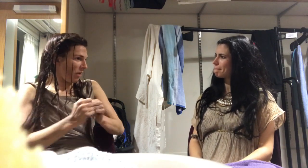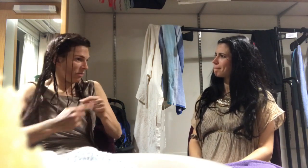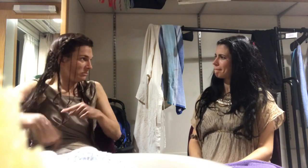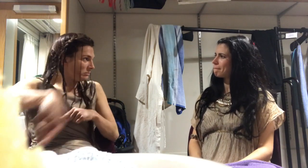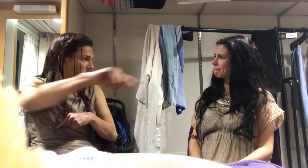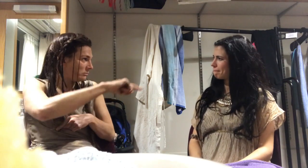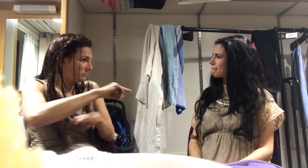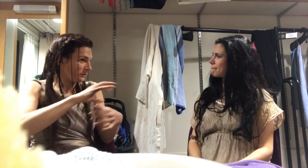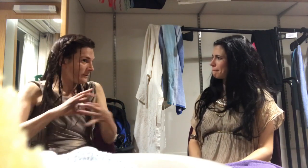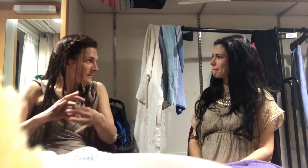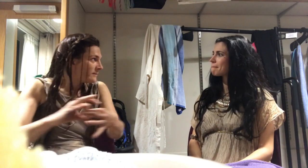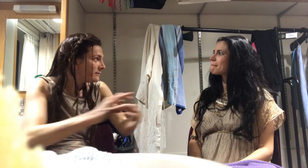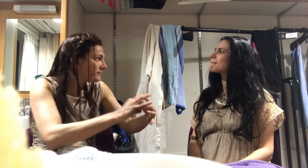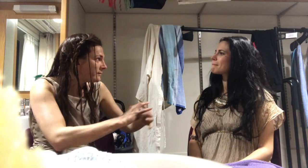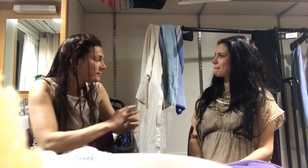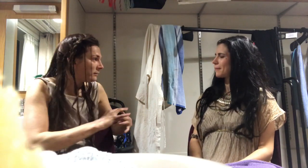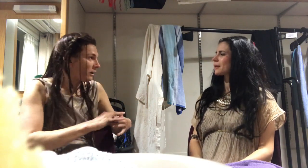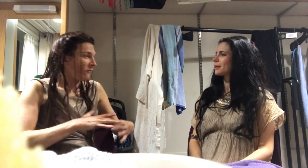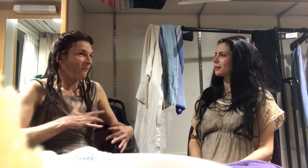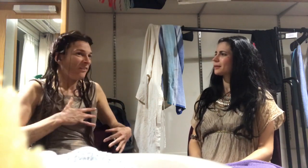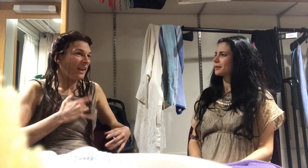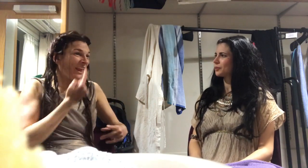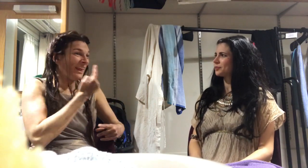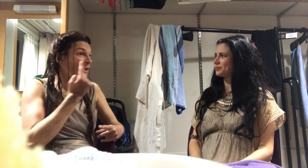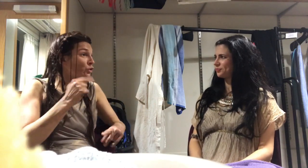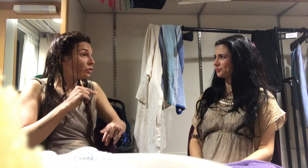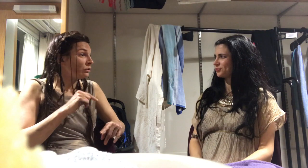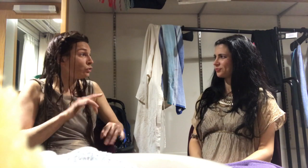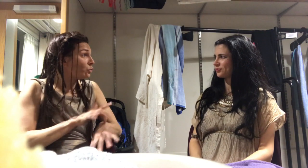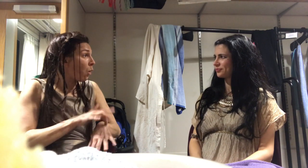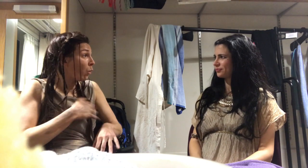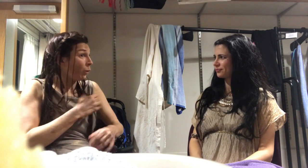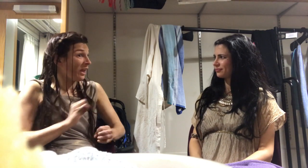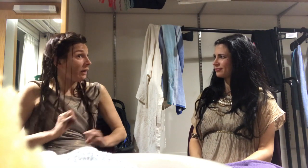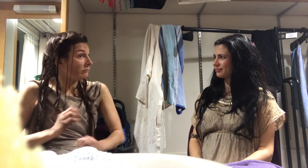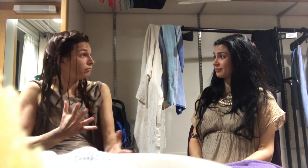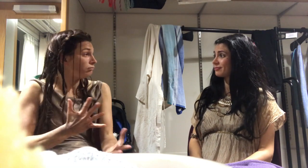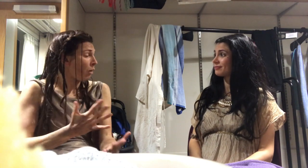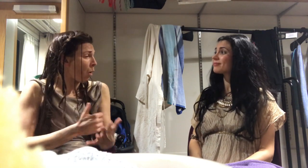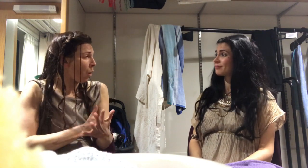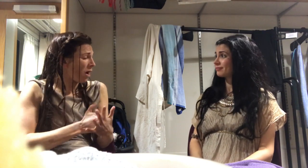like with our 'brothers' in the play, truly connecting with us.... I feel with each show we perform,